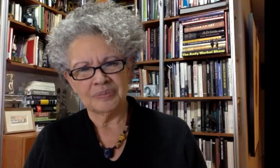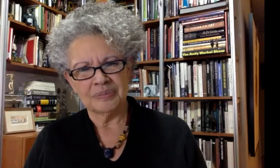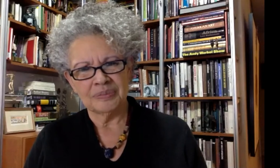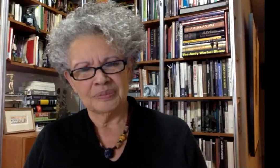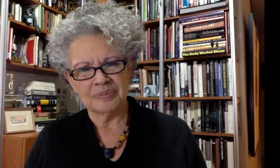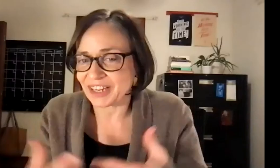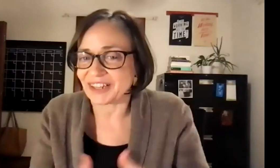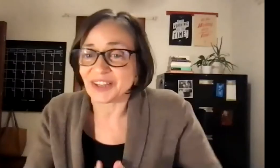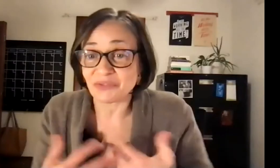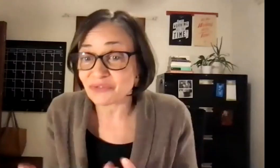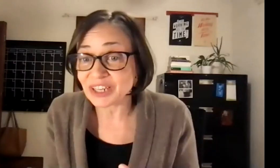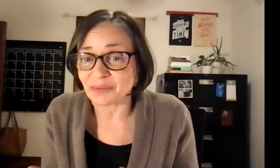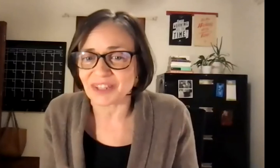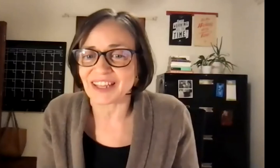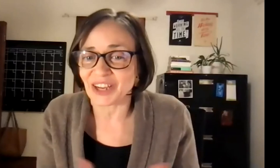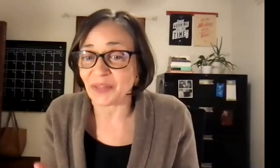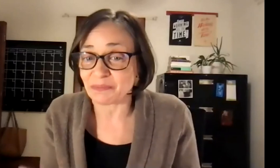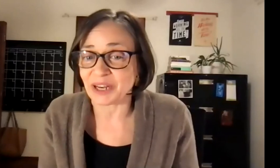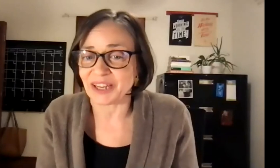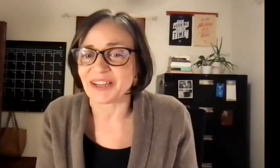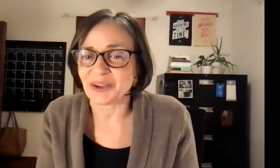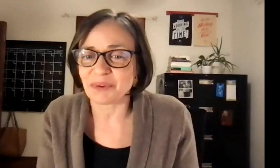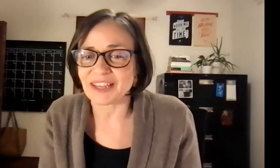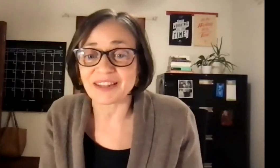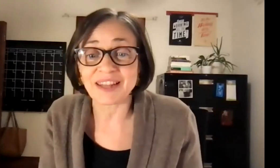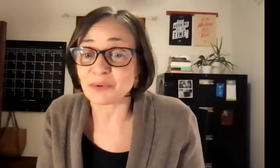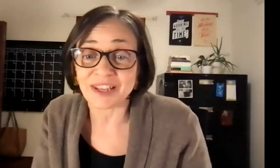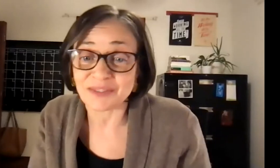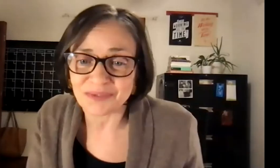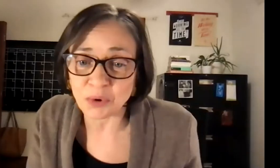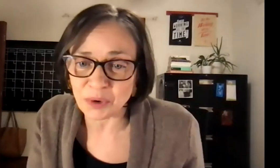So let's start the dumbing George called for his mom You gotta know